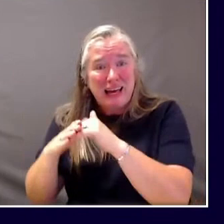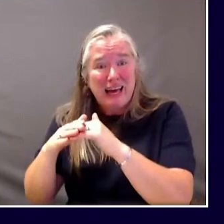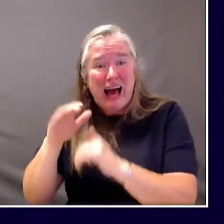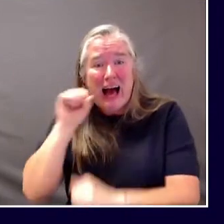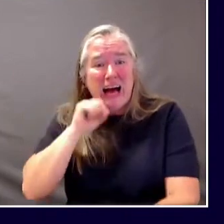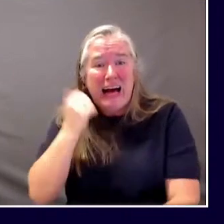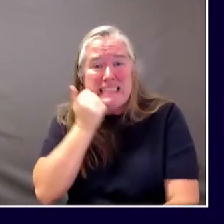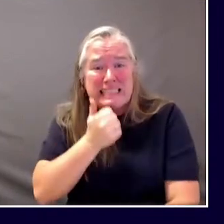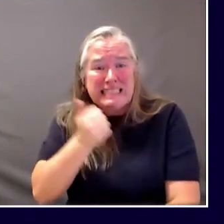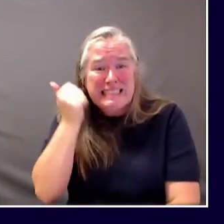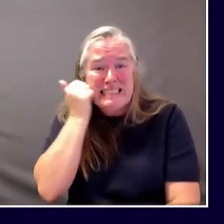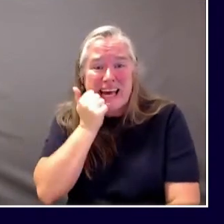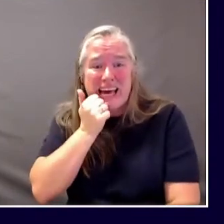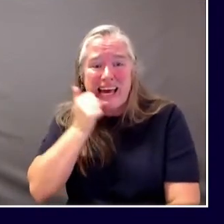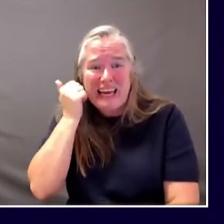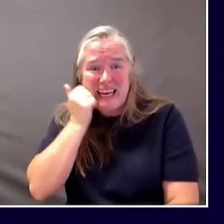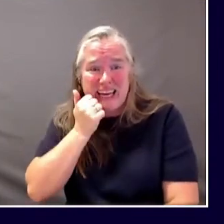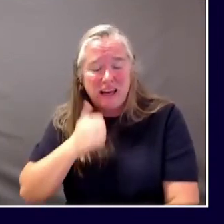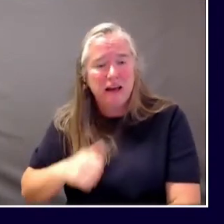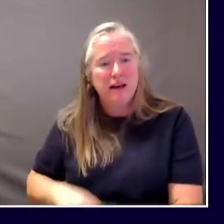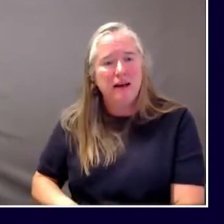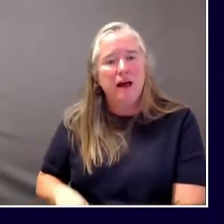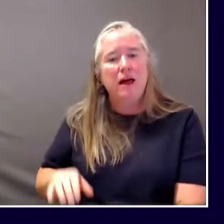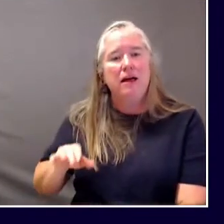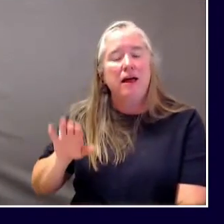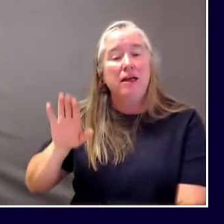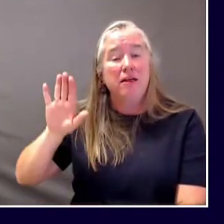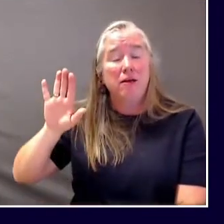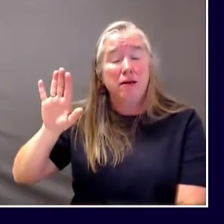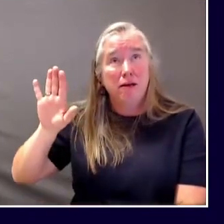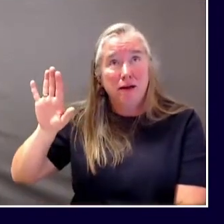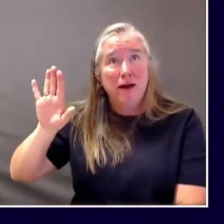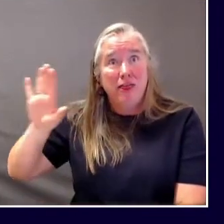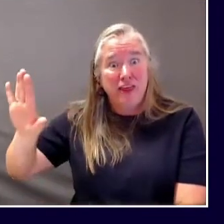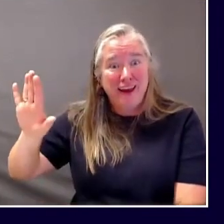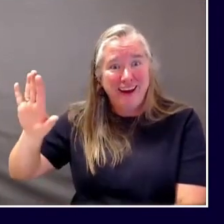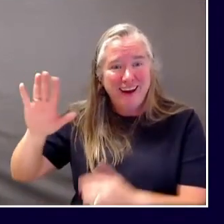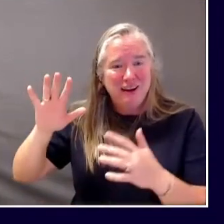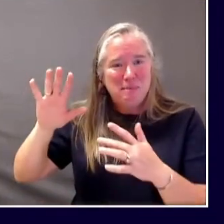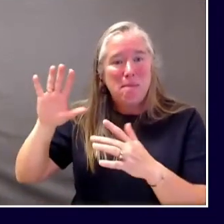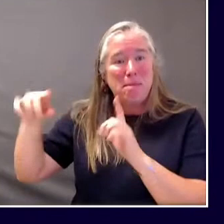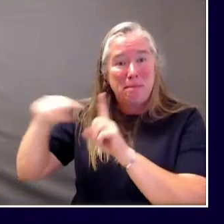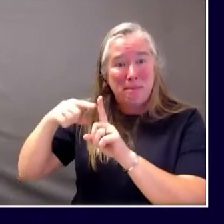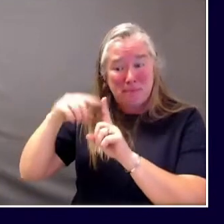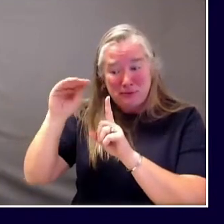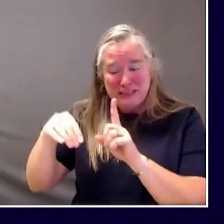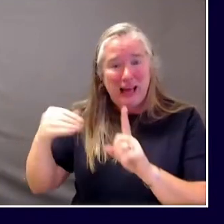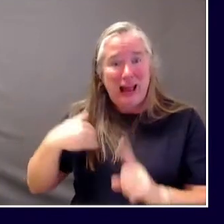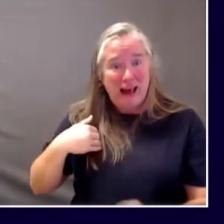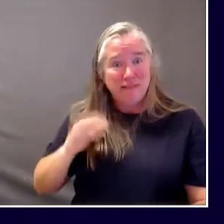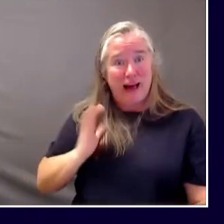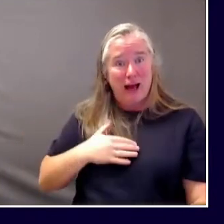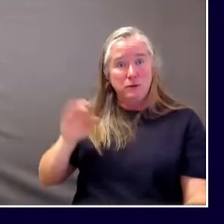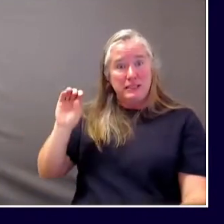percent four zero